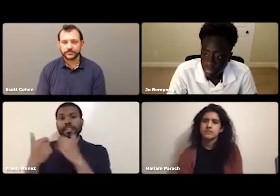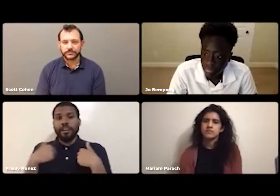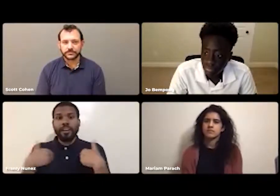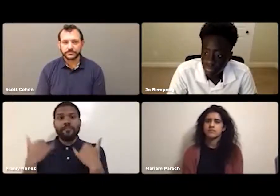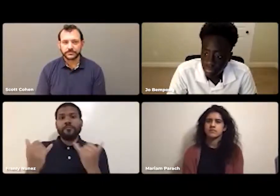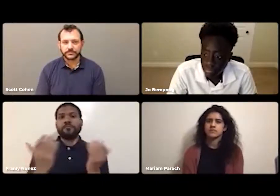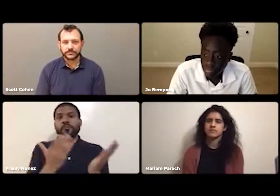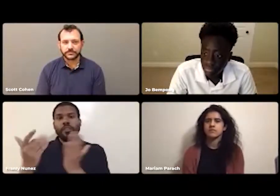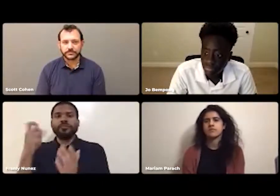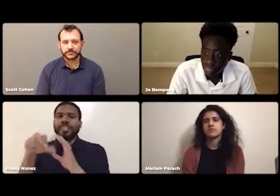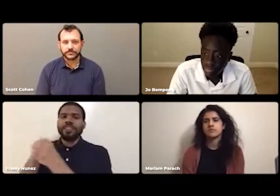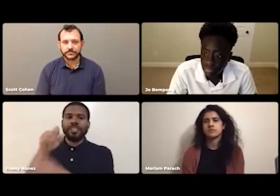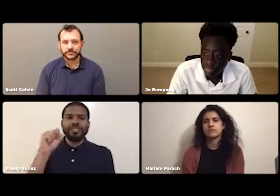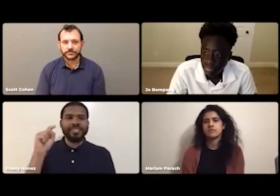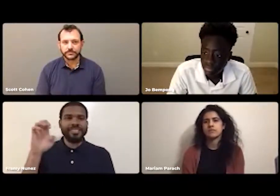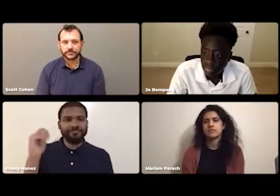I progressed.